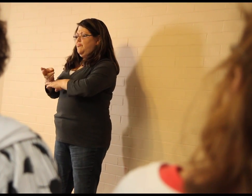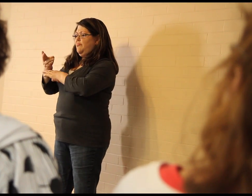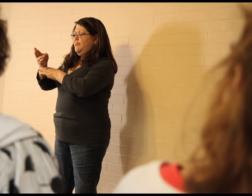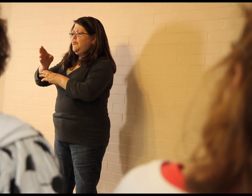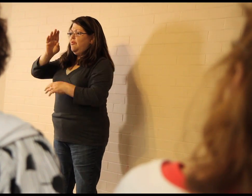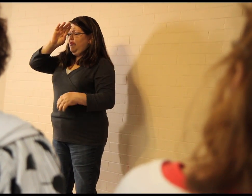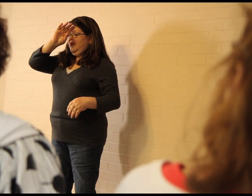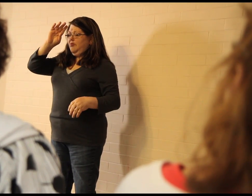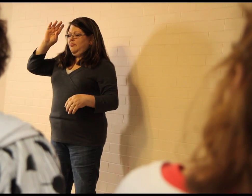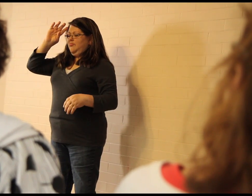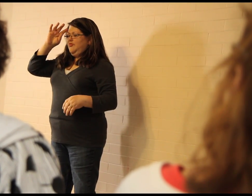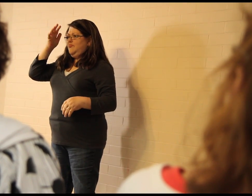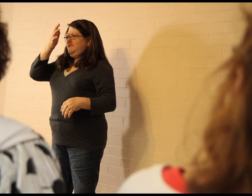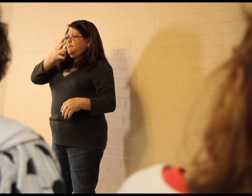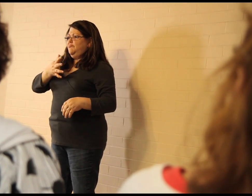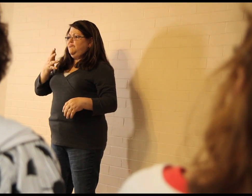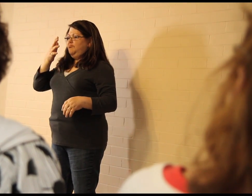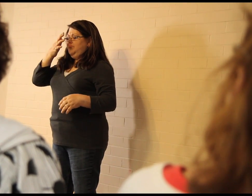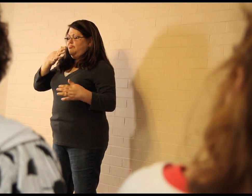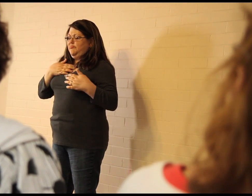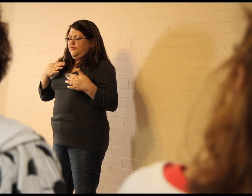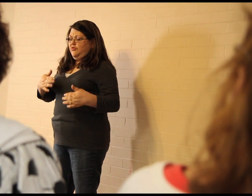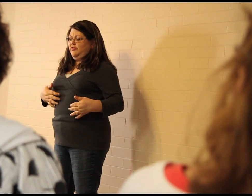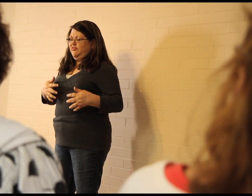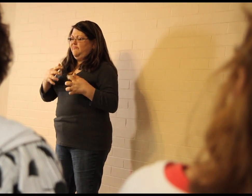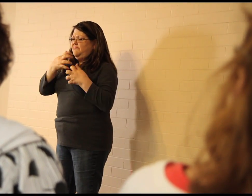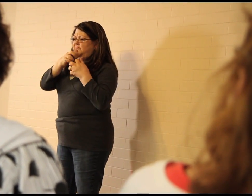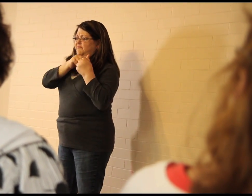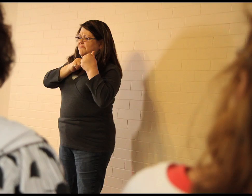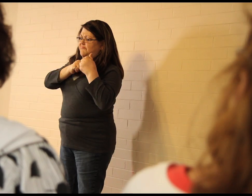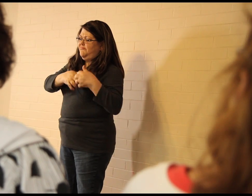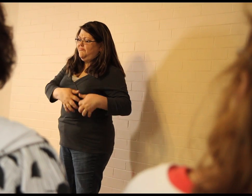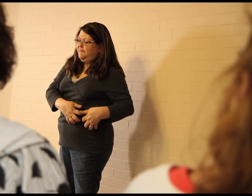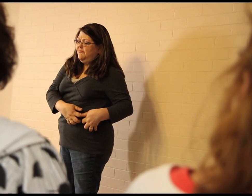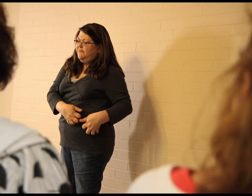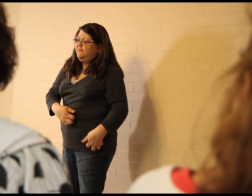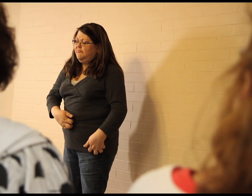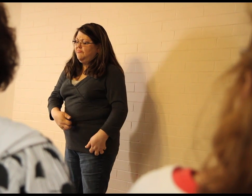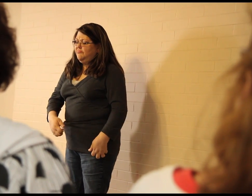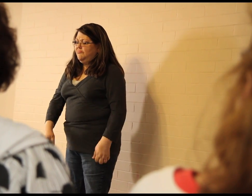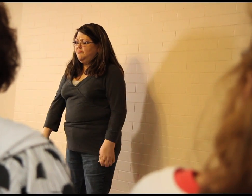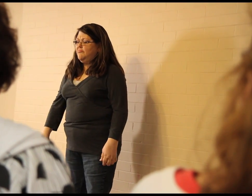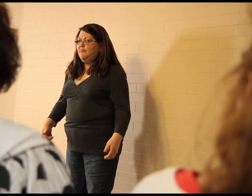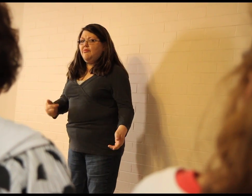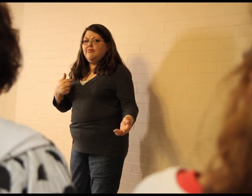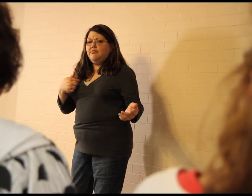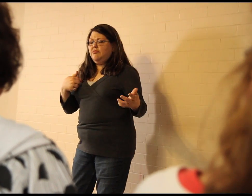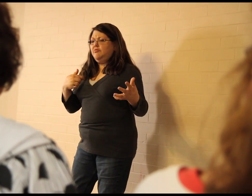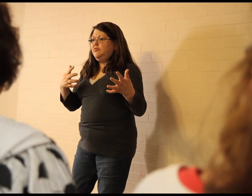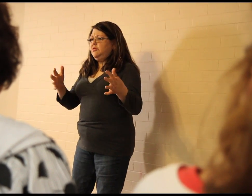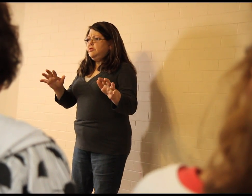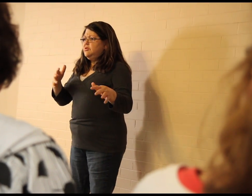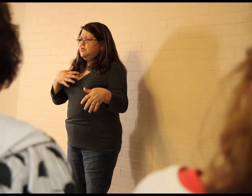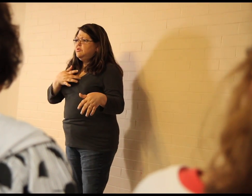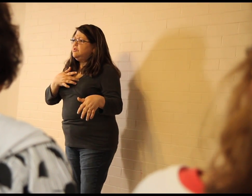when you were taken from this earth. Your body ruptured in that car accident.